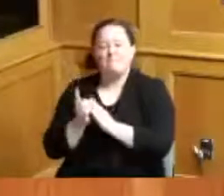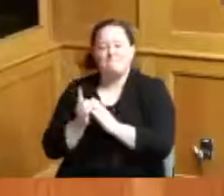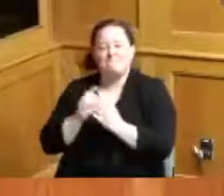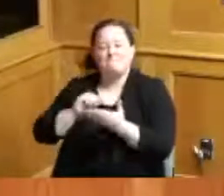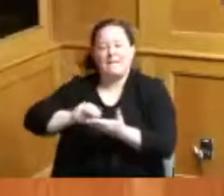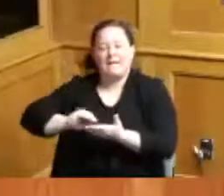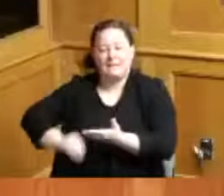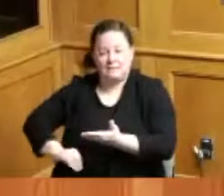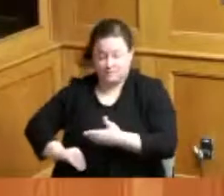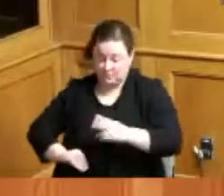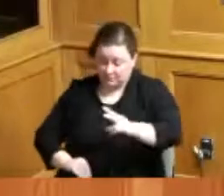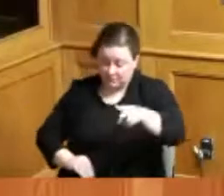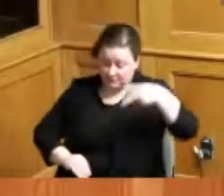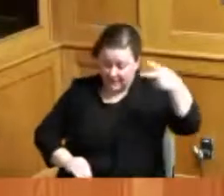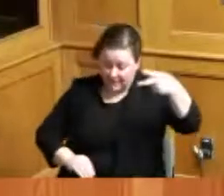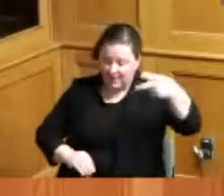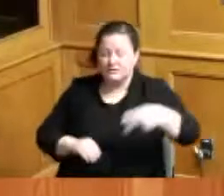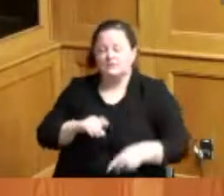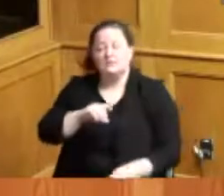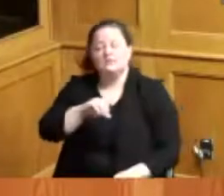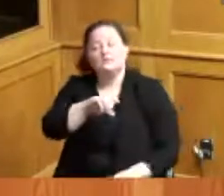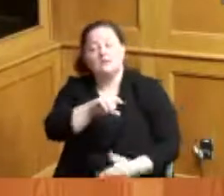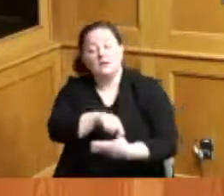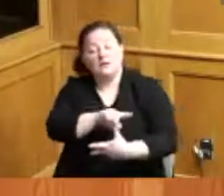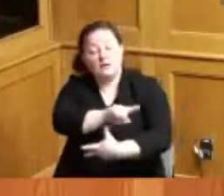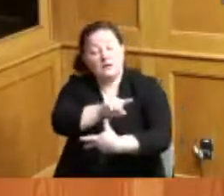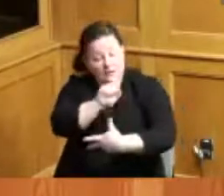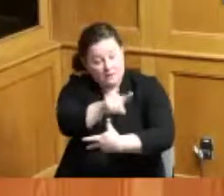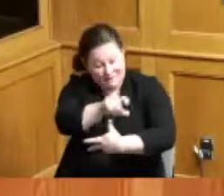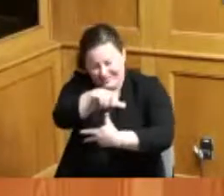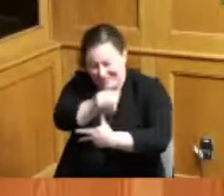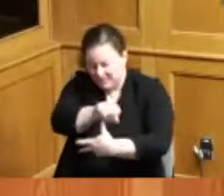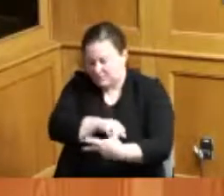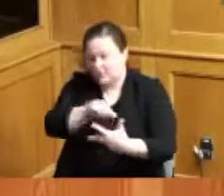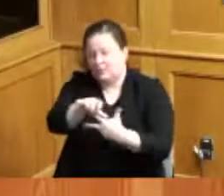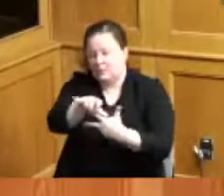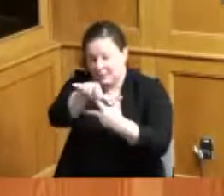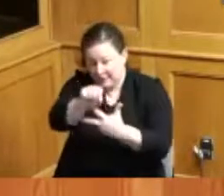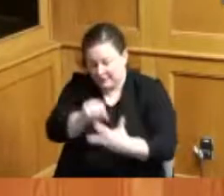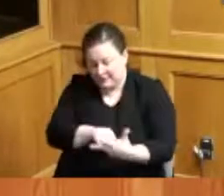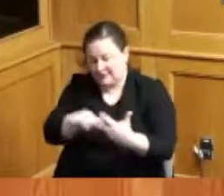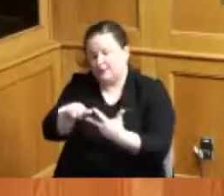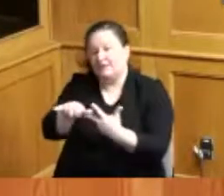Commissioner Summerow Dumas yes Commissioner Reece yes Commissioner Driehaus yes thank you so much